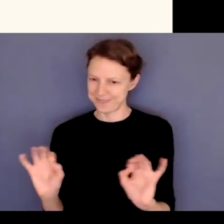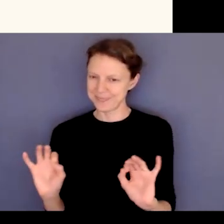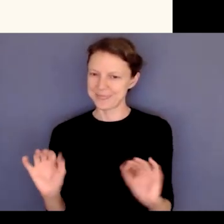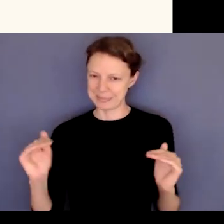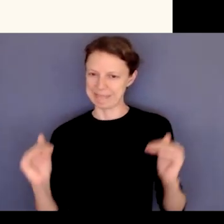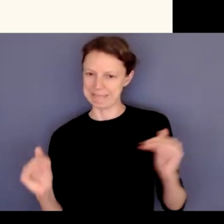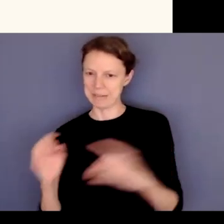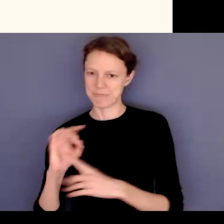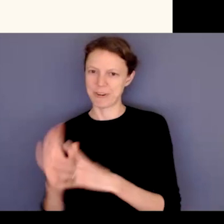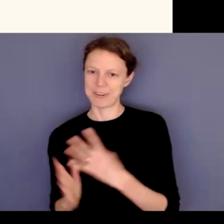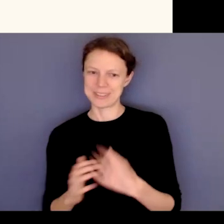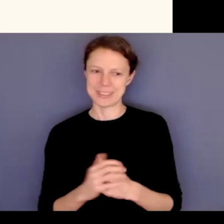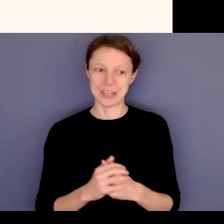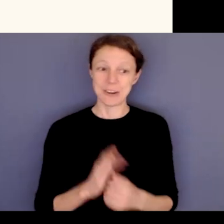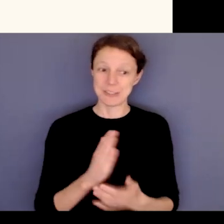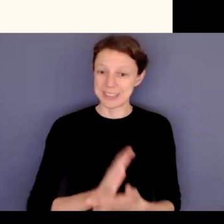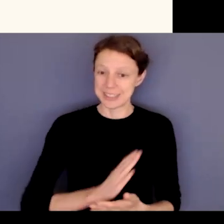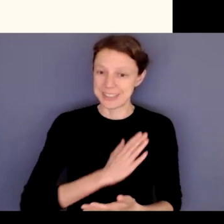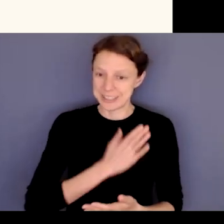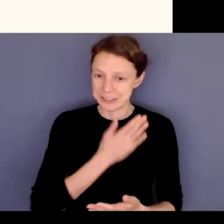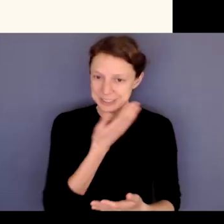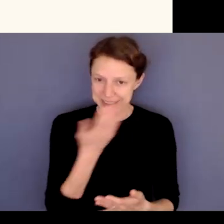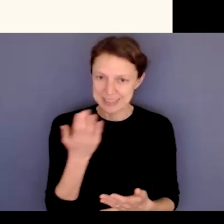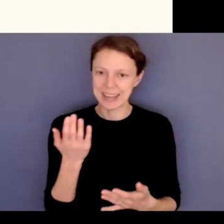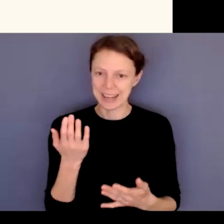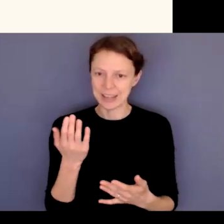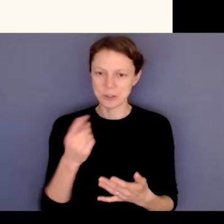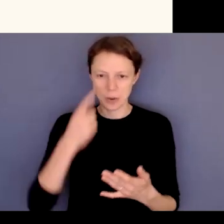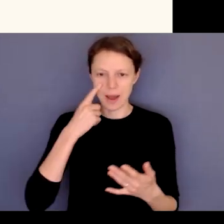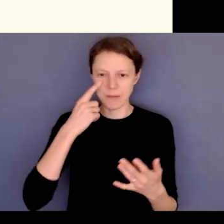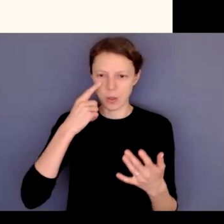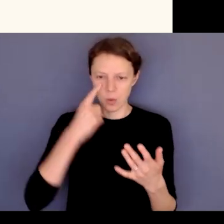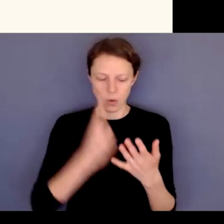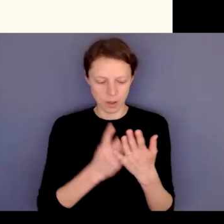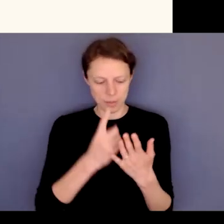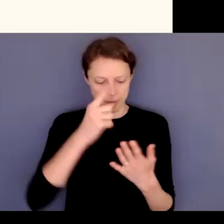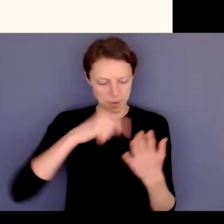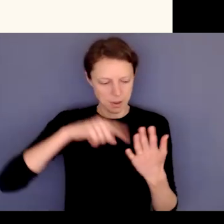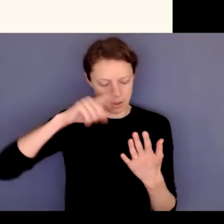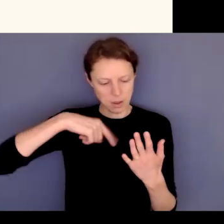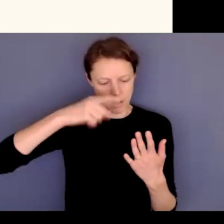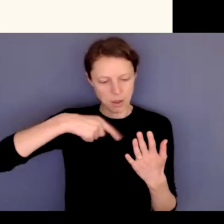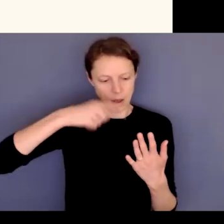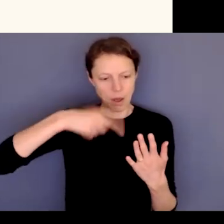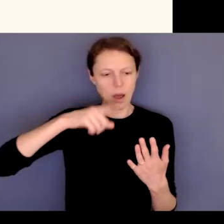you're so inclined to go back through Westjustice's Instagram to kind of see how we've evolved in the sorts of posts that we're doing.